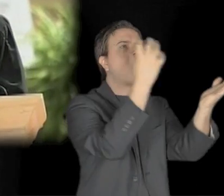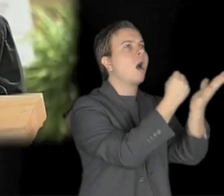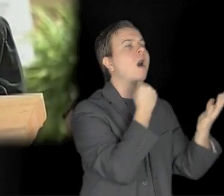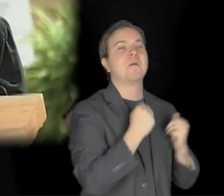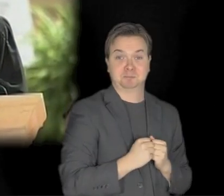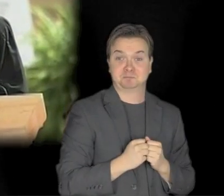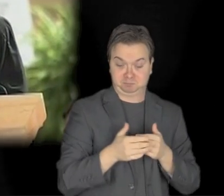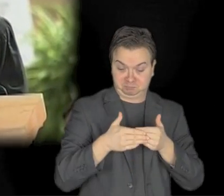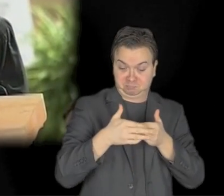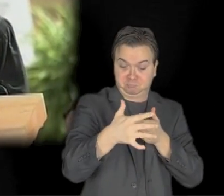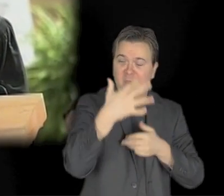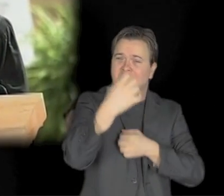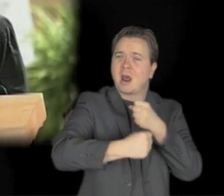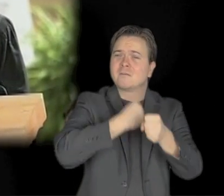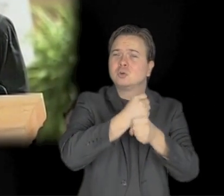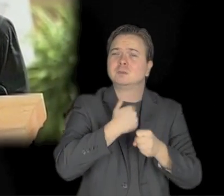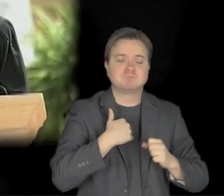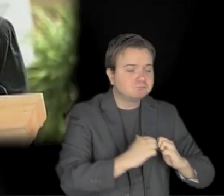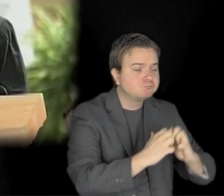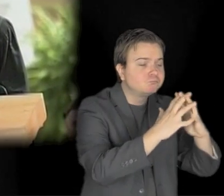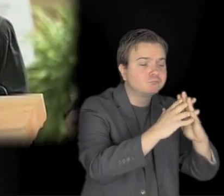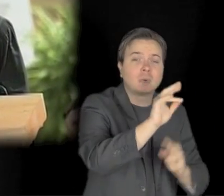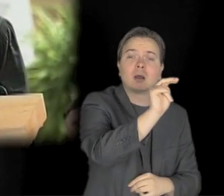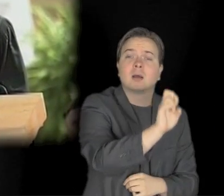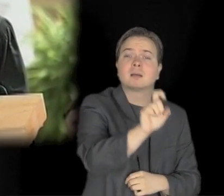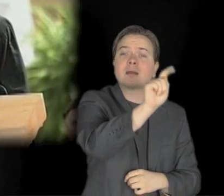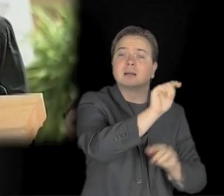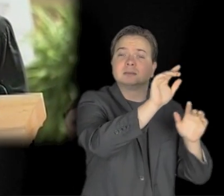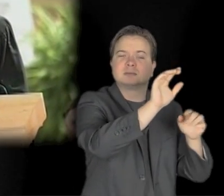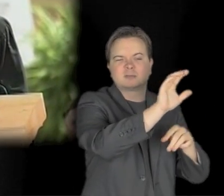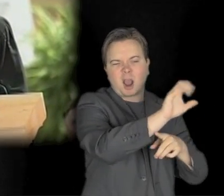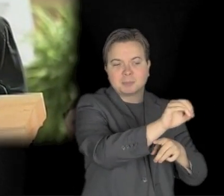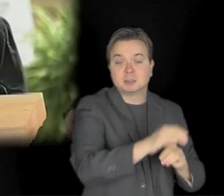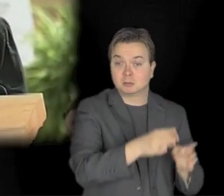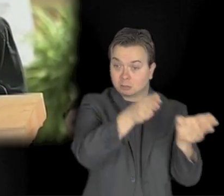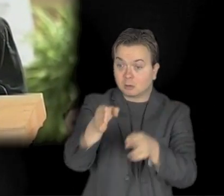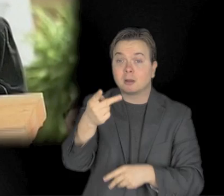During the next five years, I started a company named NeXT, another company named Pixar, and